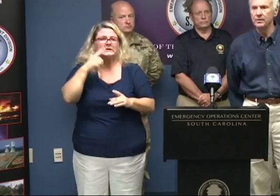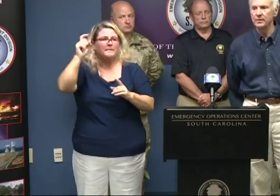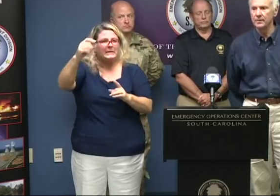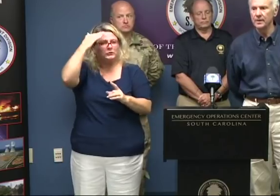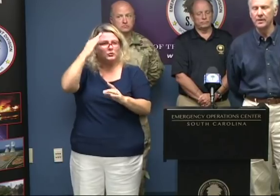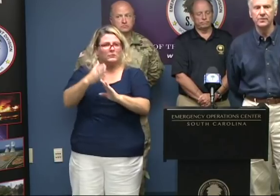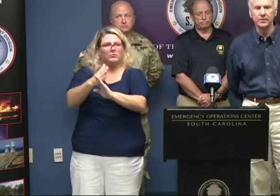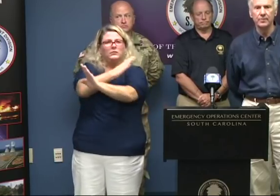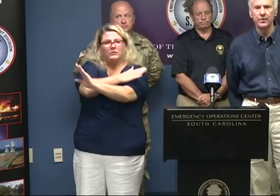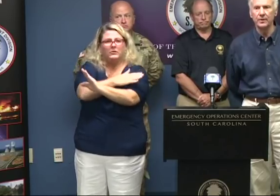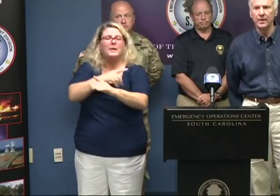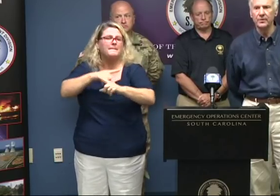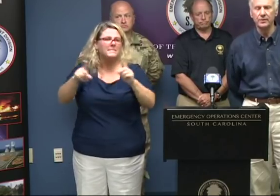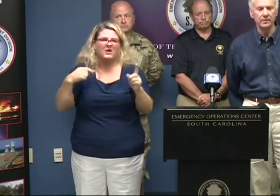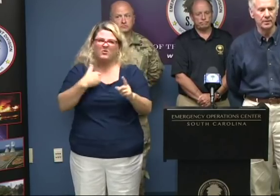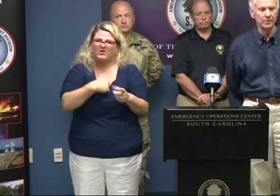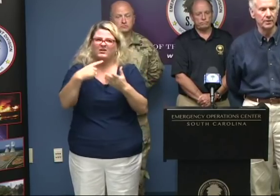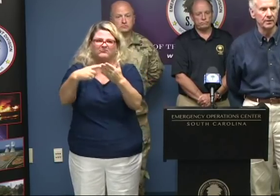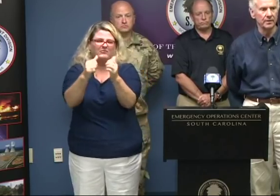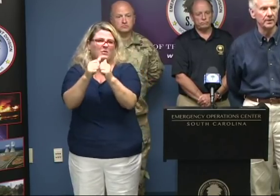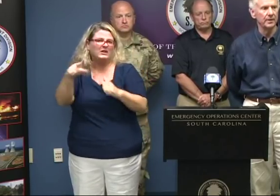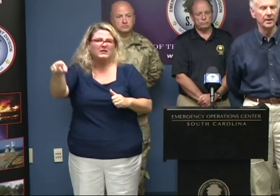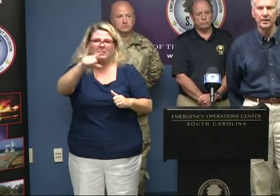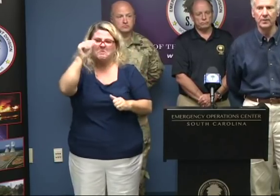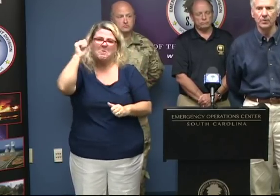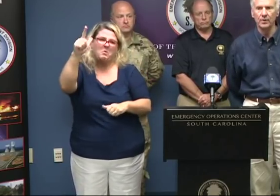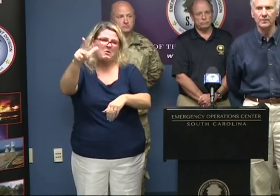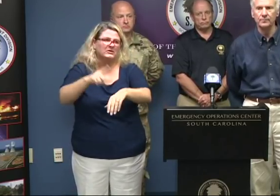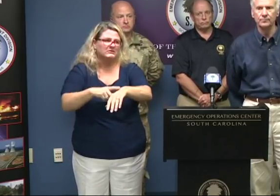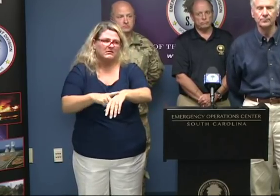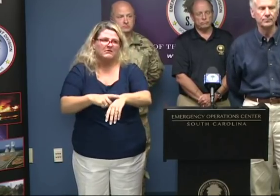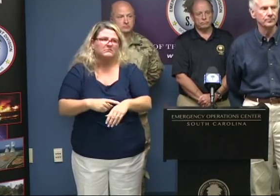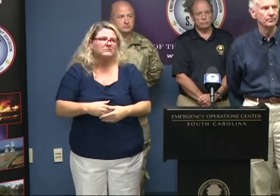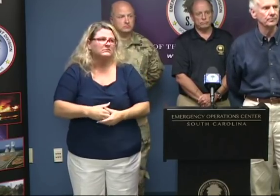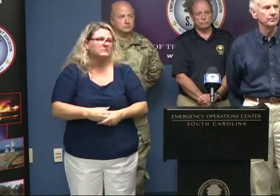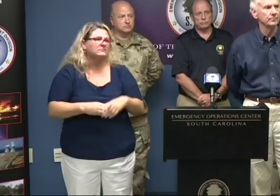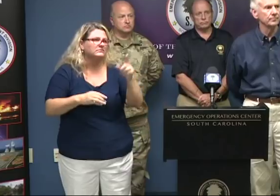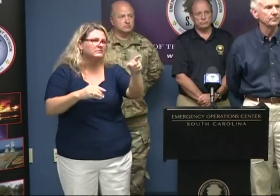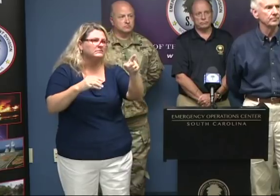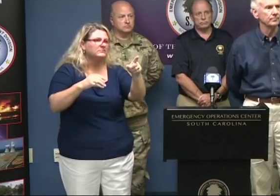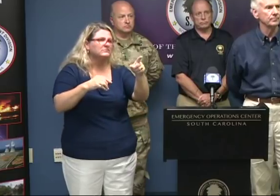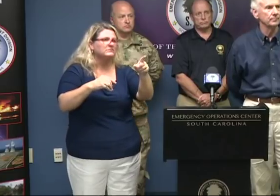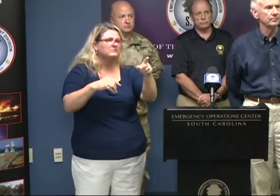But there's constant communication among the entire network. [Reporter] Governor, is there a fixed timeline